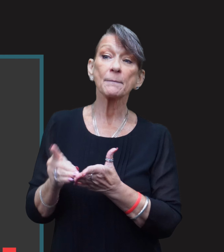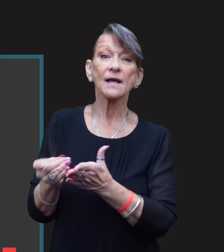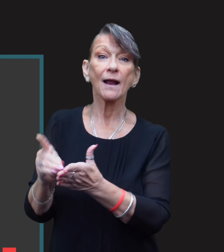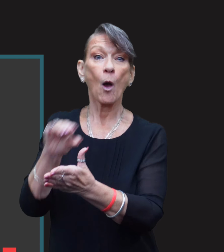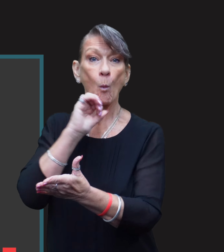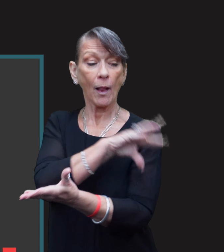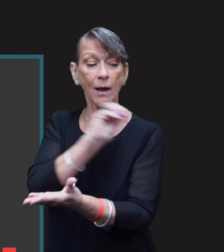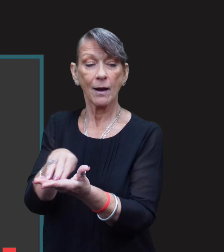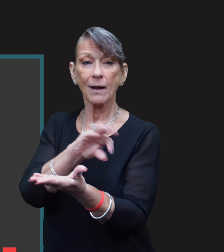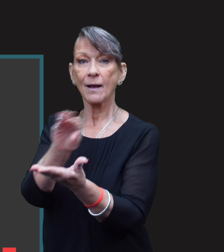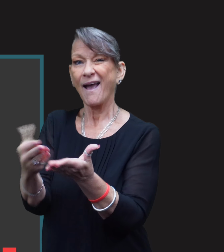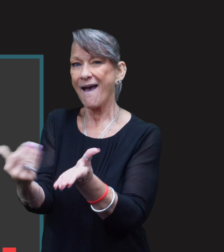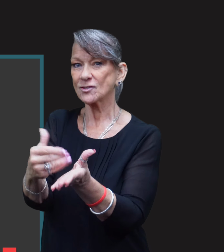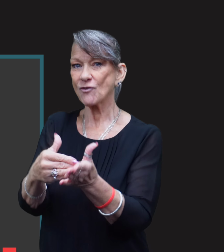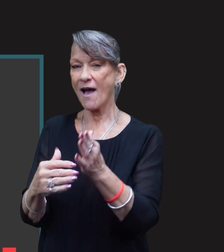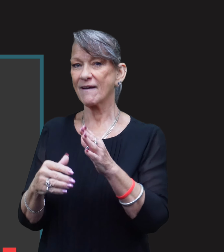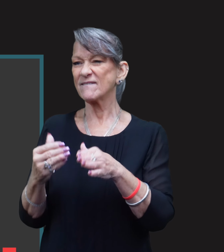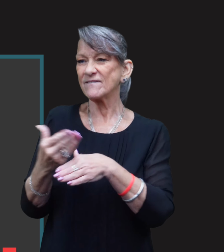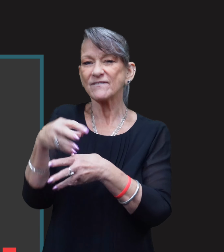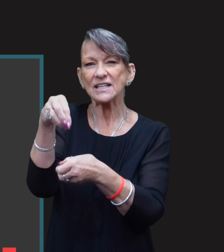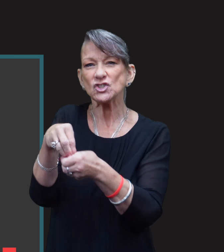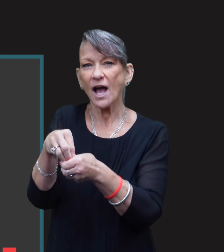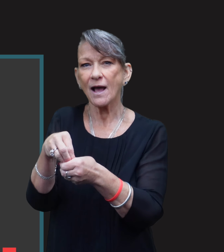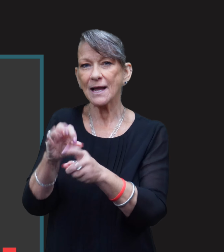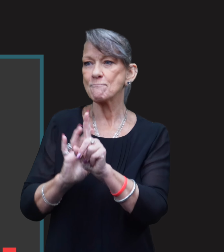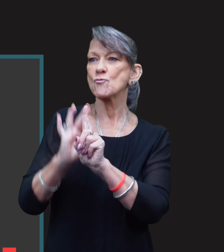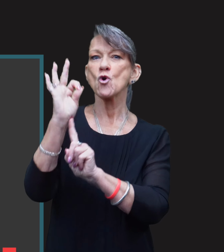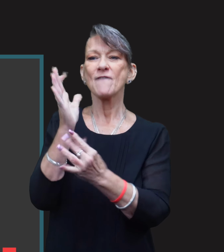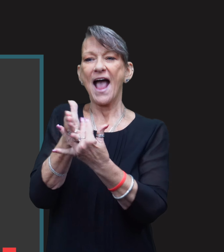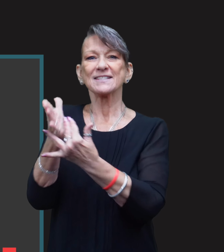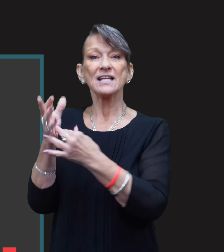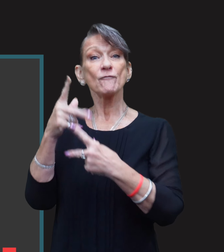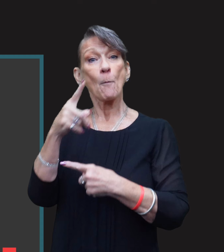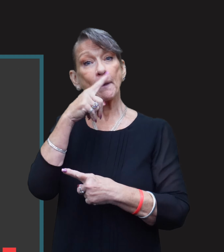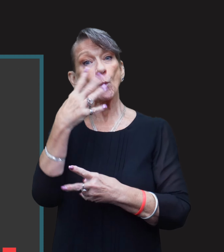features and improve the accessibility of this game for gamers with disability.